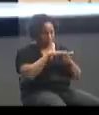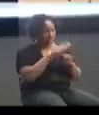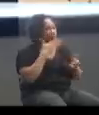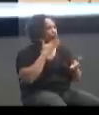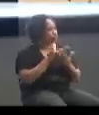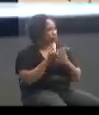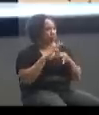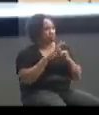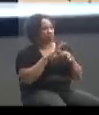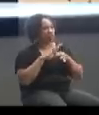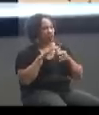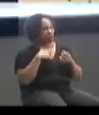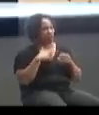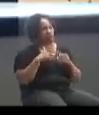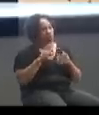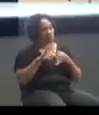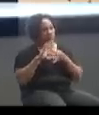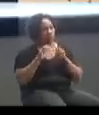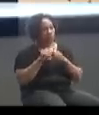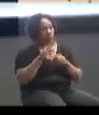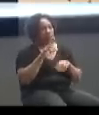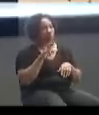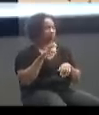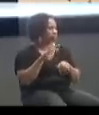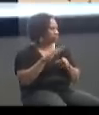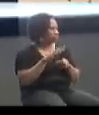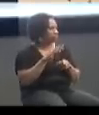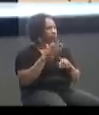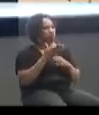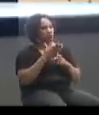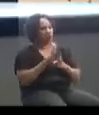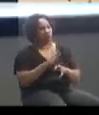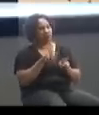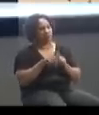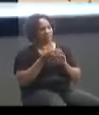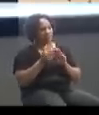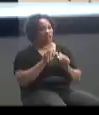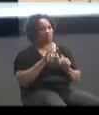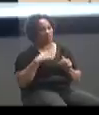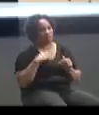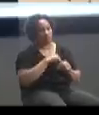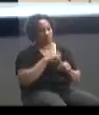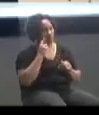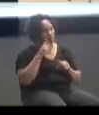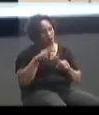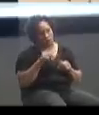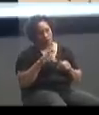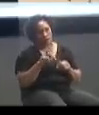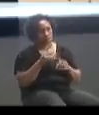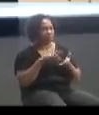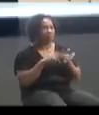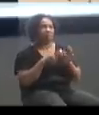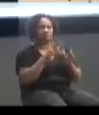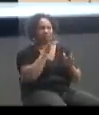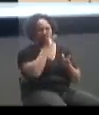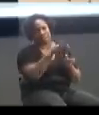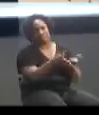THIS REQUIRES COLLABORATION WITH LOCAL COMMUNITY PARTNERS LIKE ATLANTA. WHAT DOES THIS MEAN? IT'S VERY STRAIGHTFORWARD.